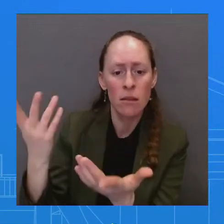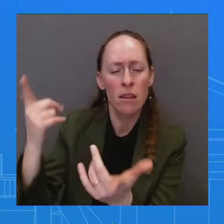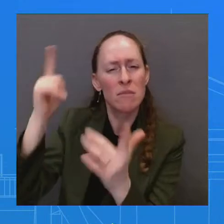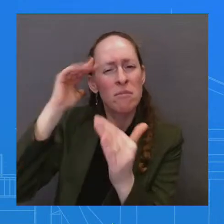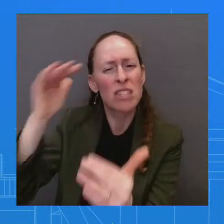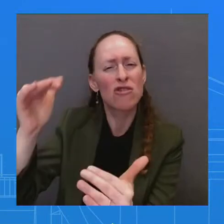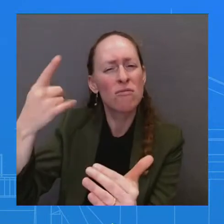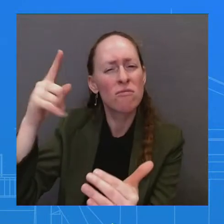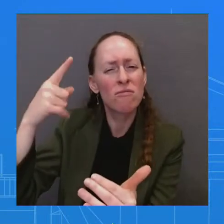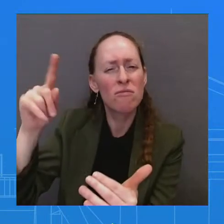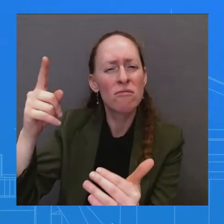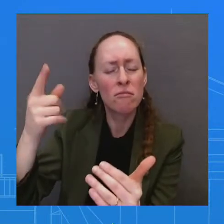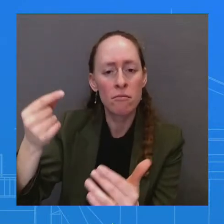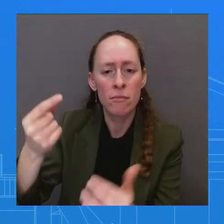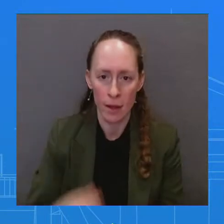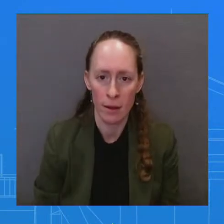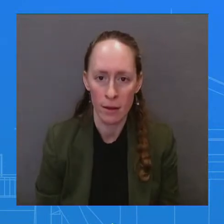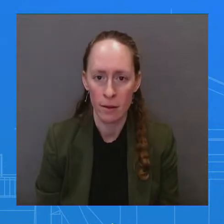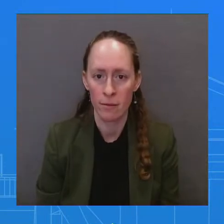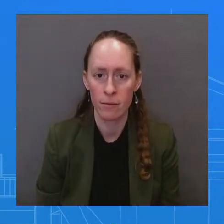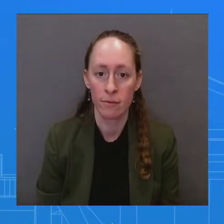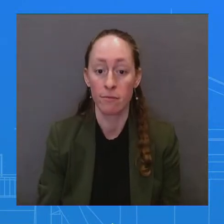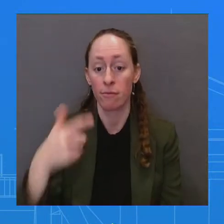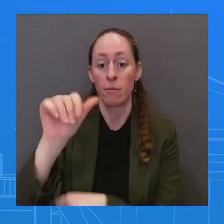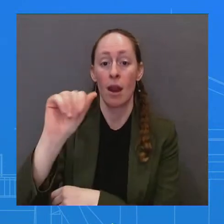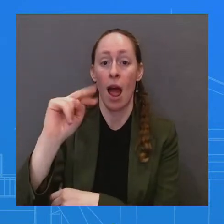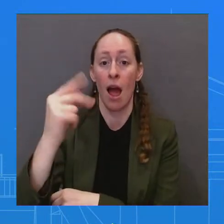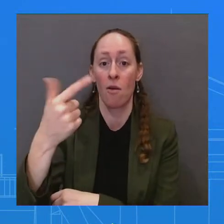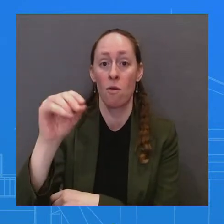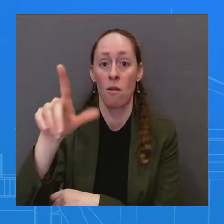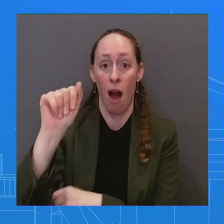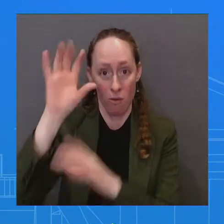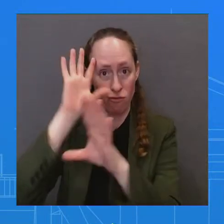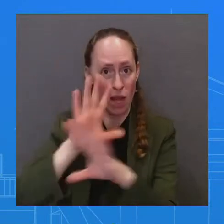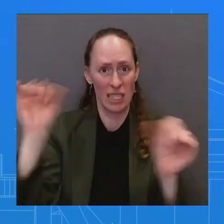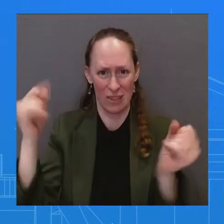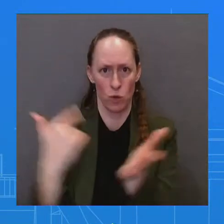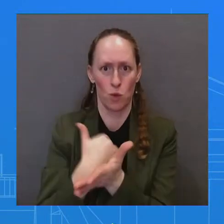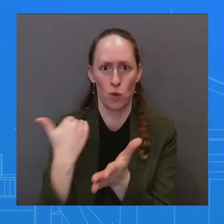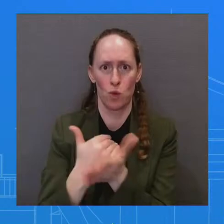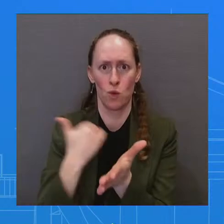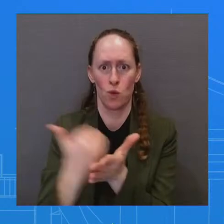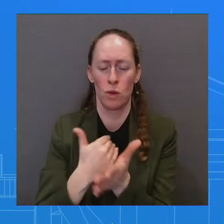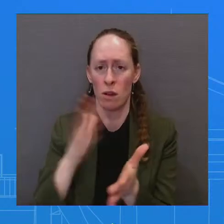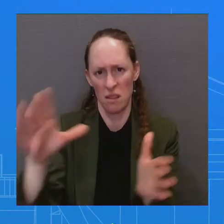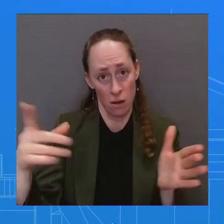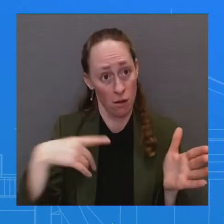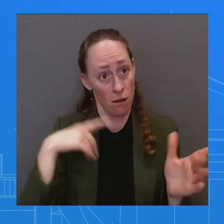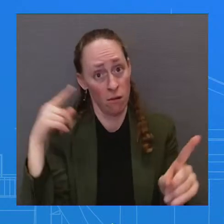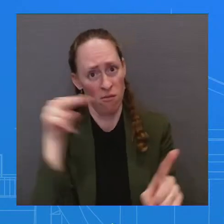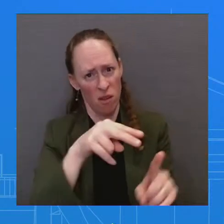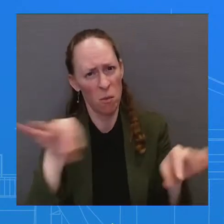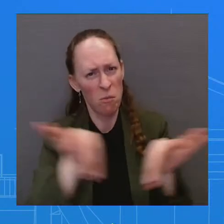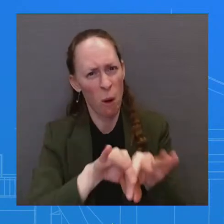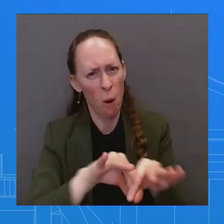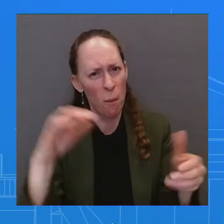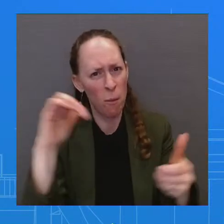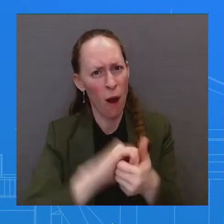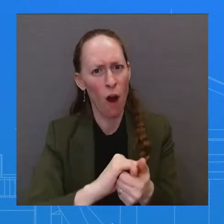and a growing global voice on issues of peace and security. The President is grateful to Angola for their principled voice, in terms of the conflict in Ukraine